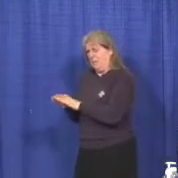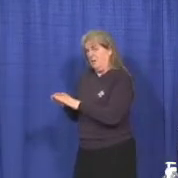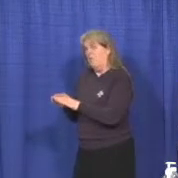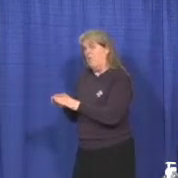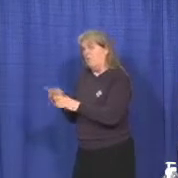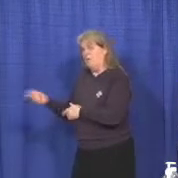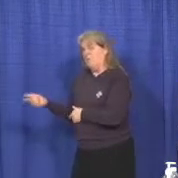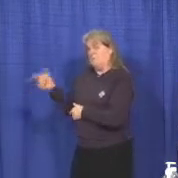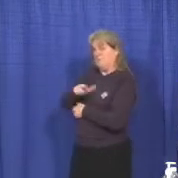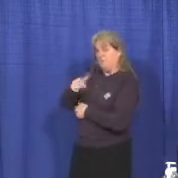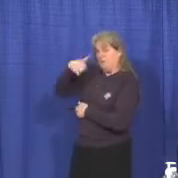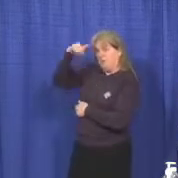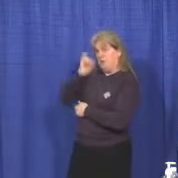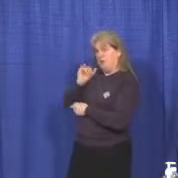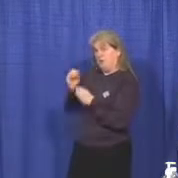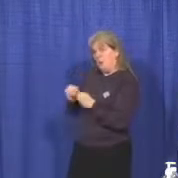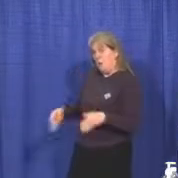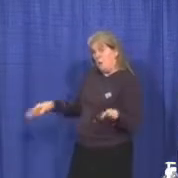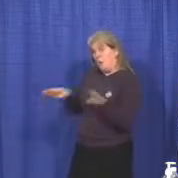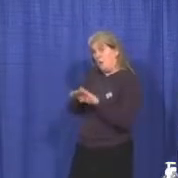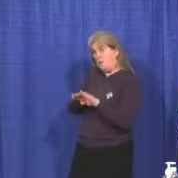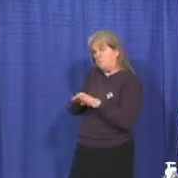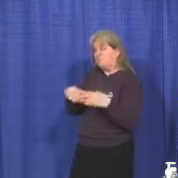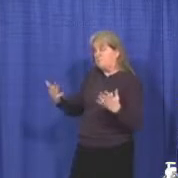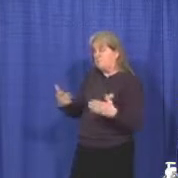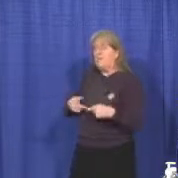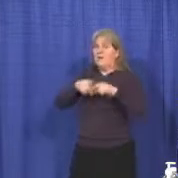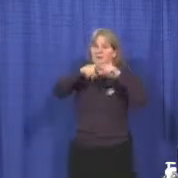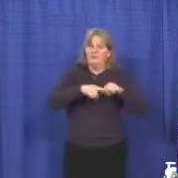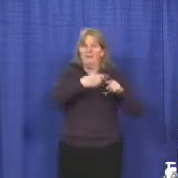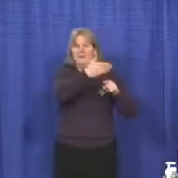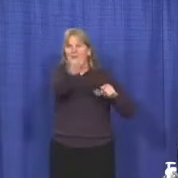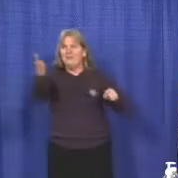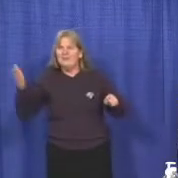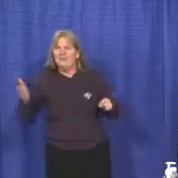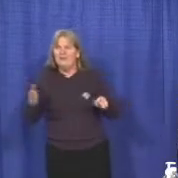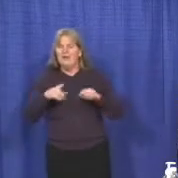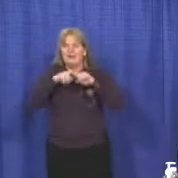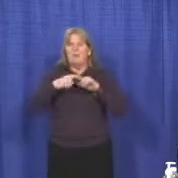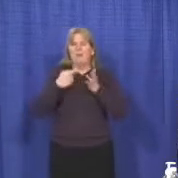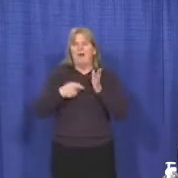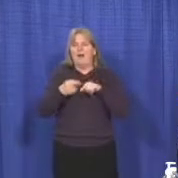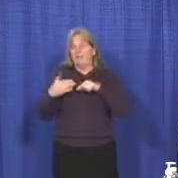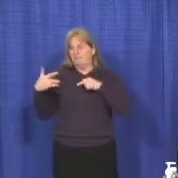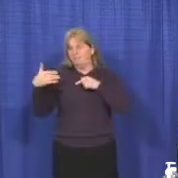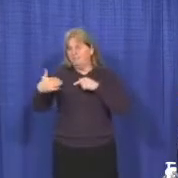here we do have plans in place